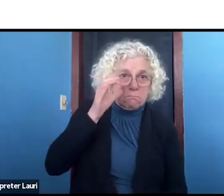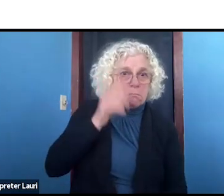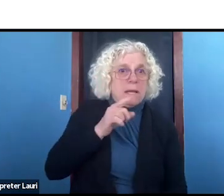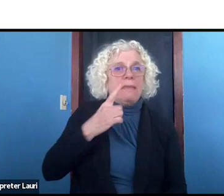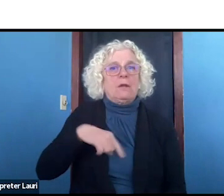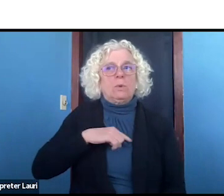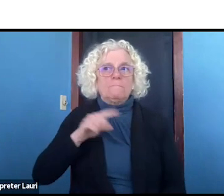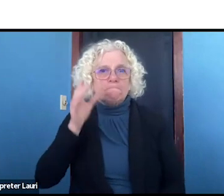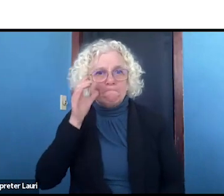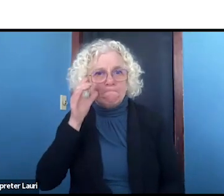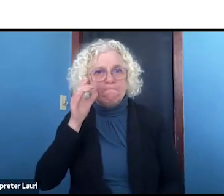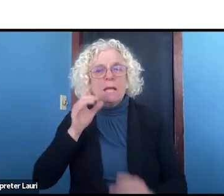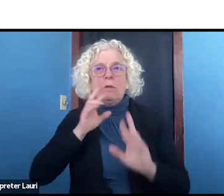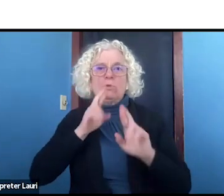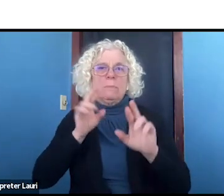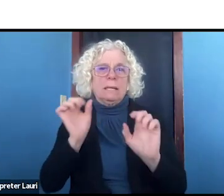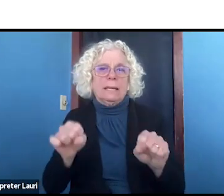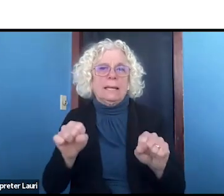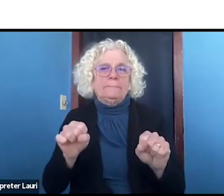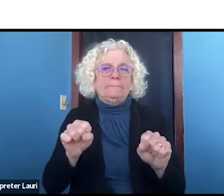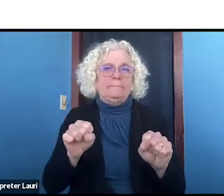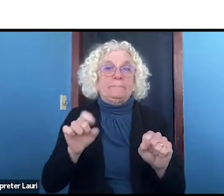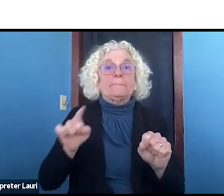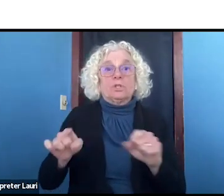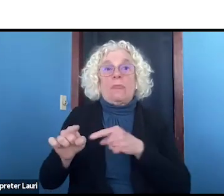So look forward to more information about the Learning Collaborative